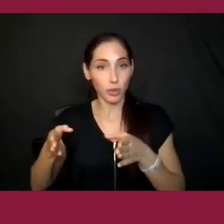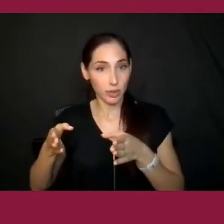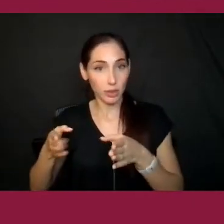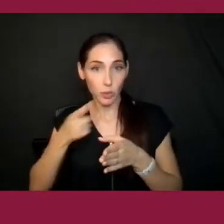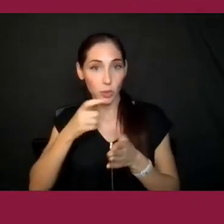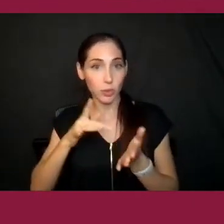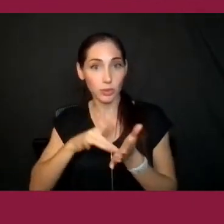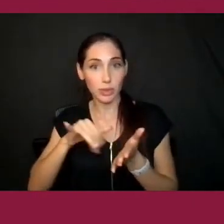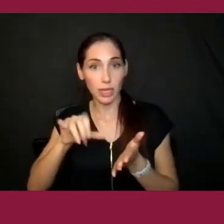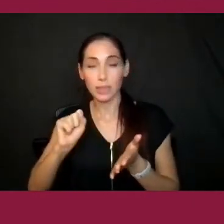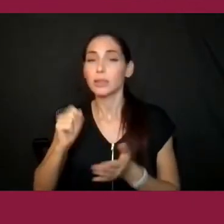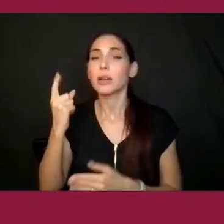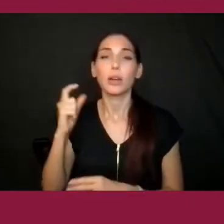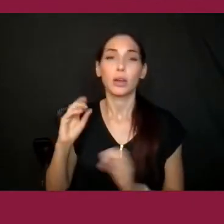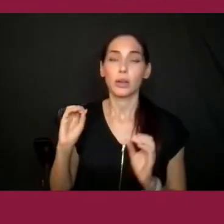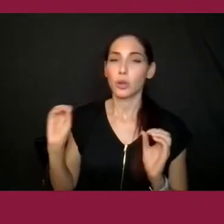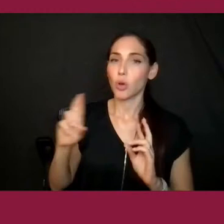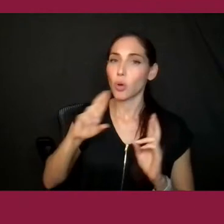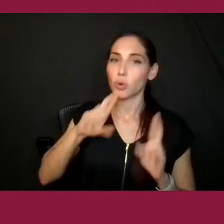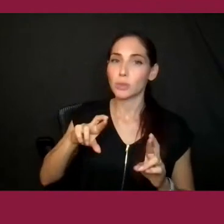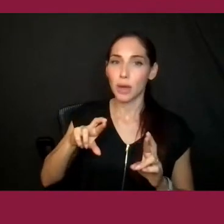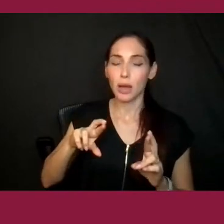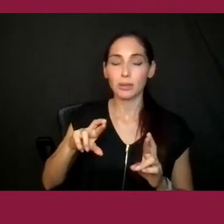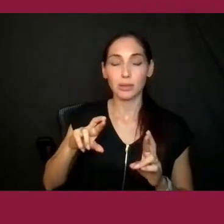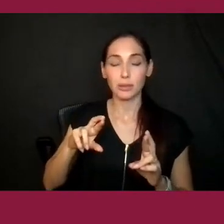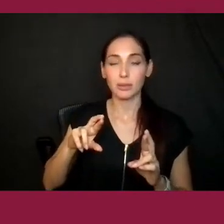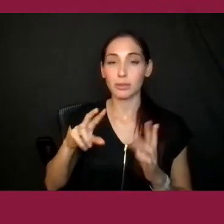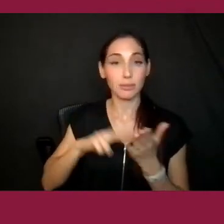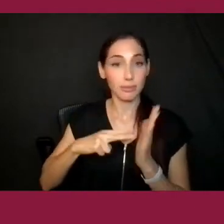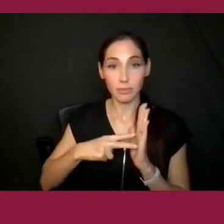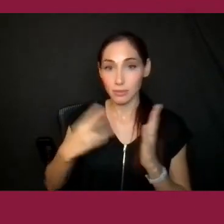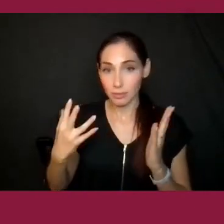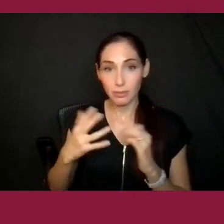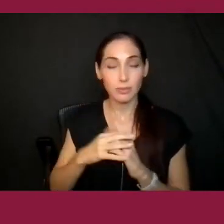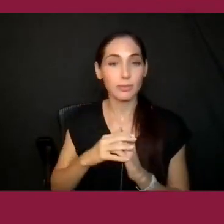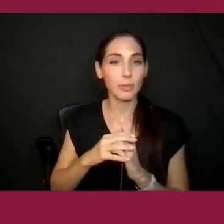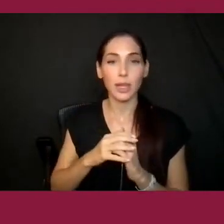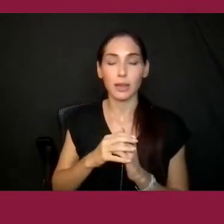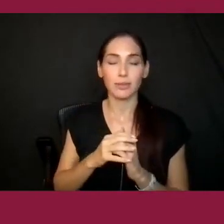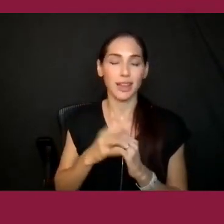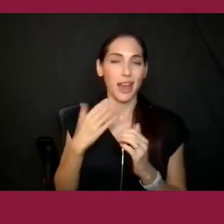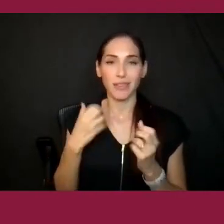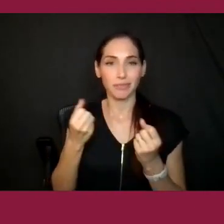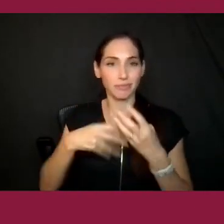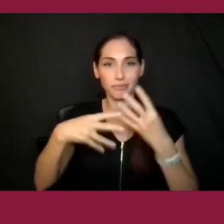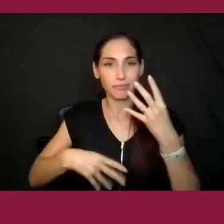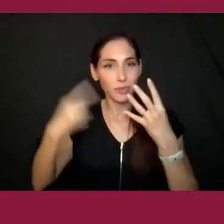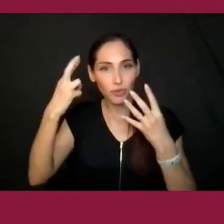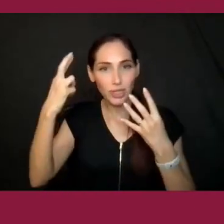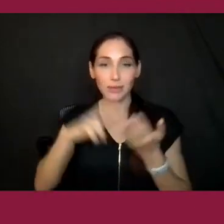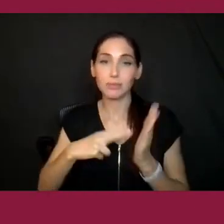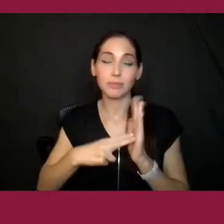Nonresponsive. A bid can be deemed nonresponsive for any given number of reasons. They feel to provide critical information.